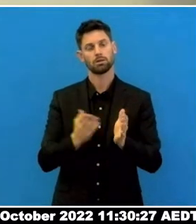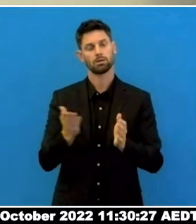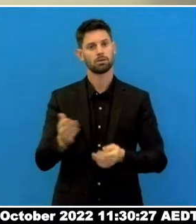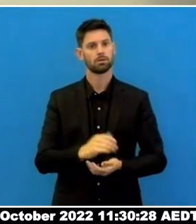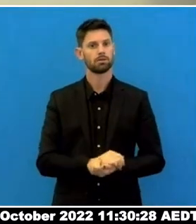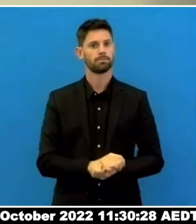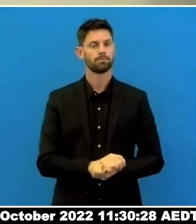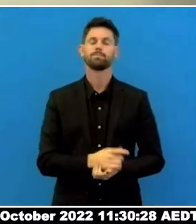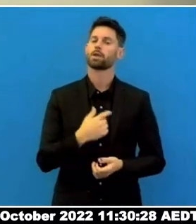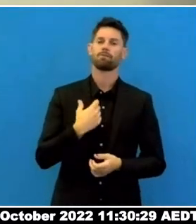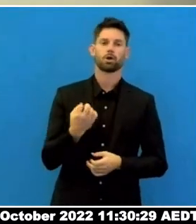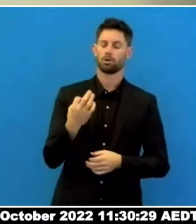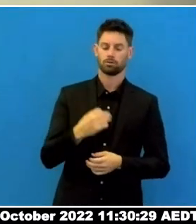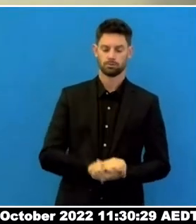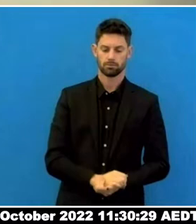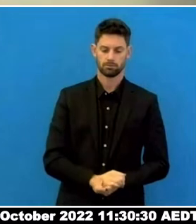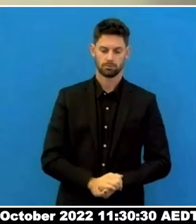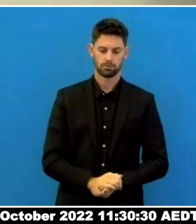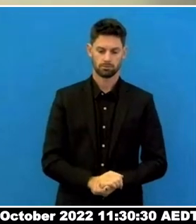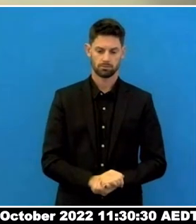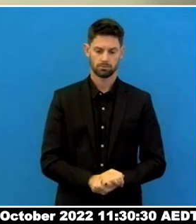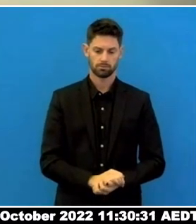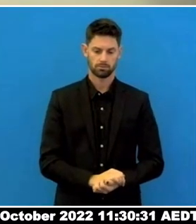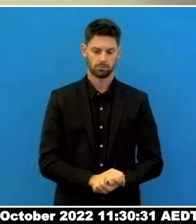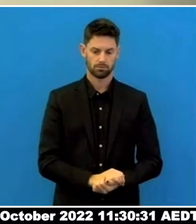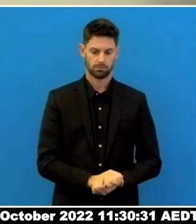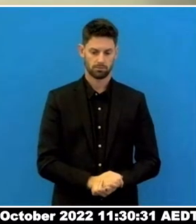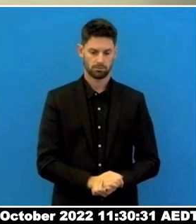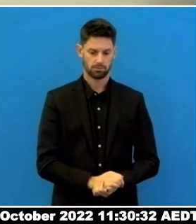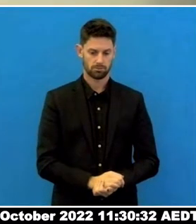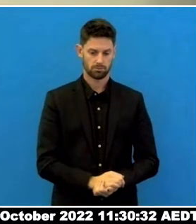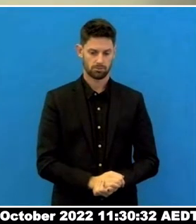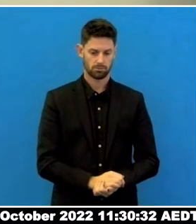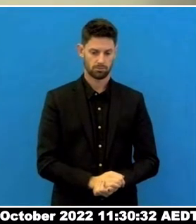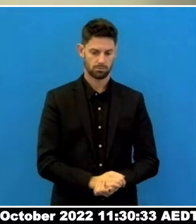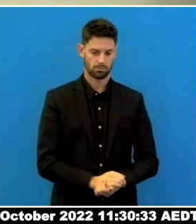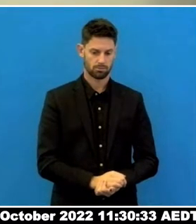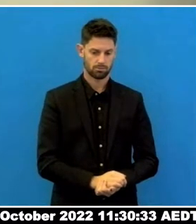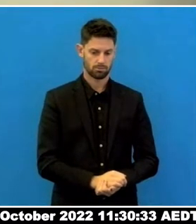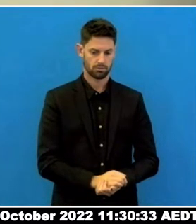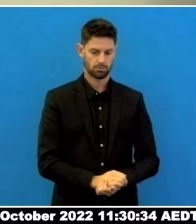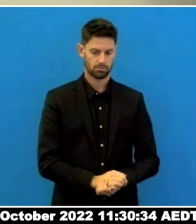COMMISSIONER McEWIN: I don't have any questions. Thank you. But I do want to say a tremendous thank you for your bravery